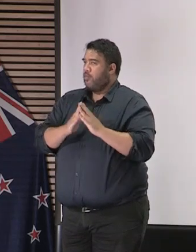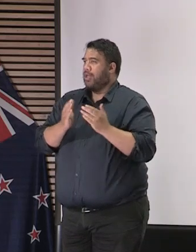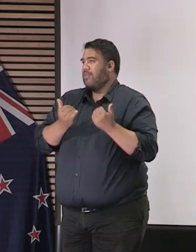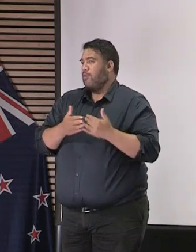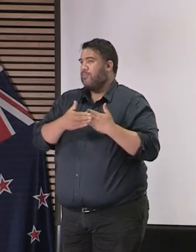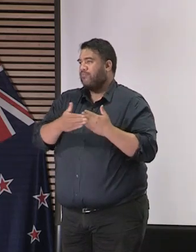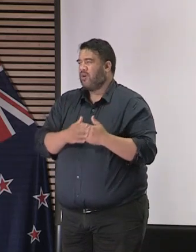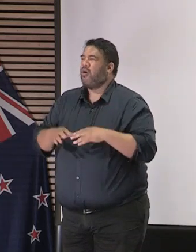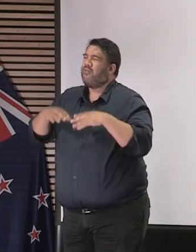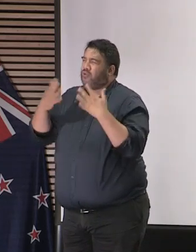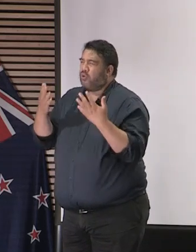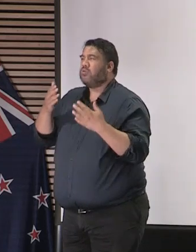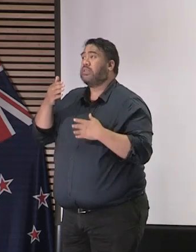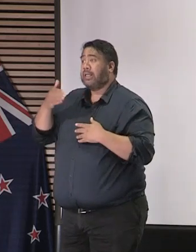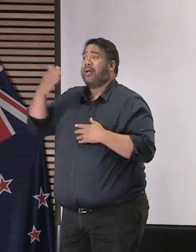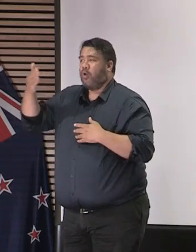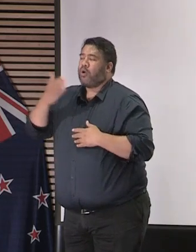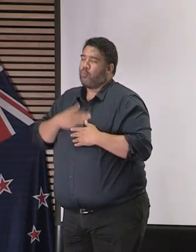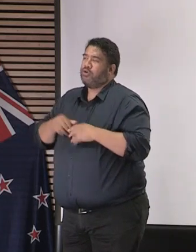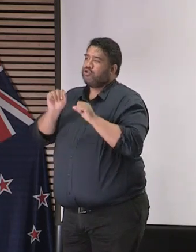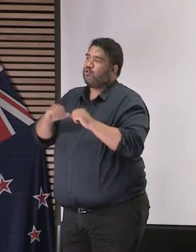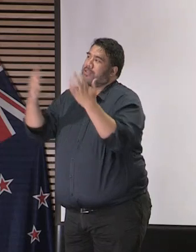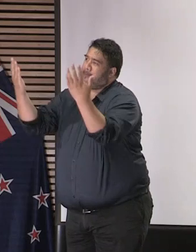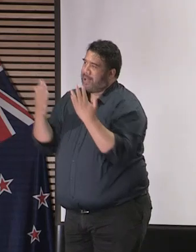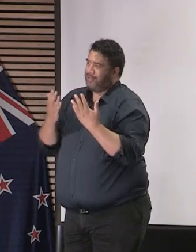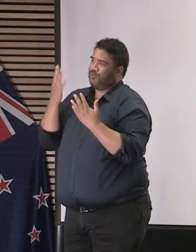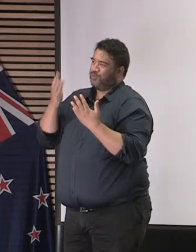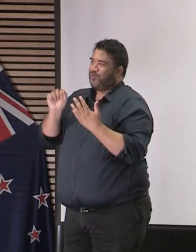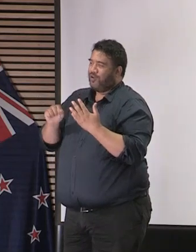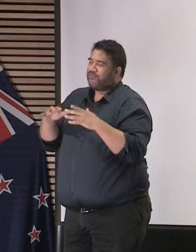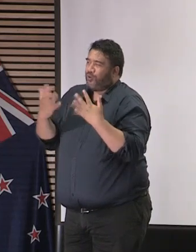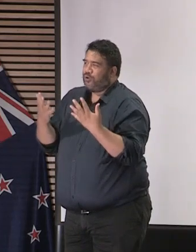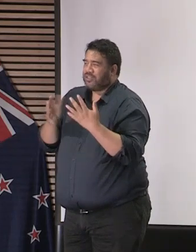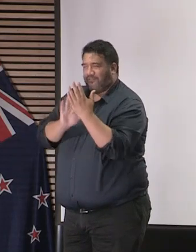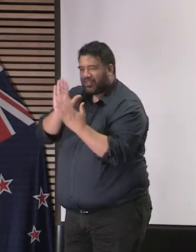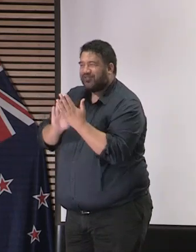home for as long as we need to